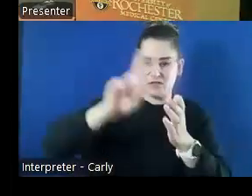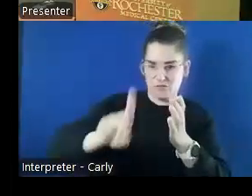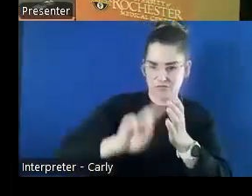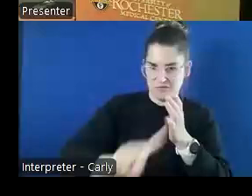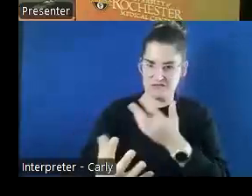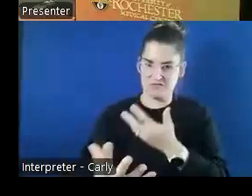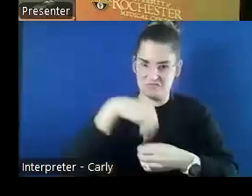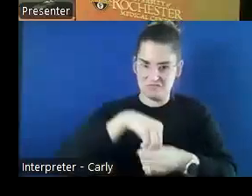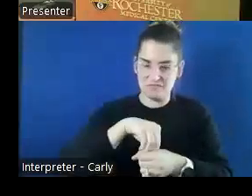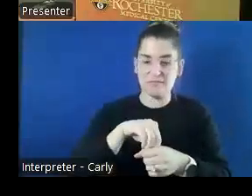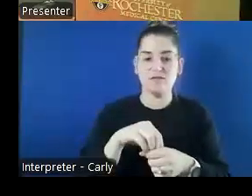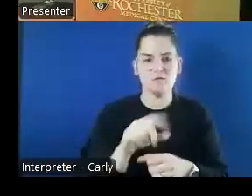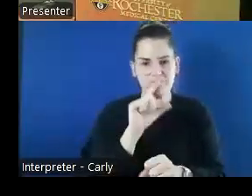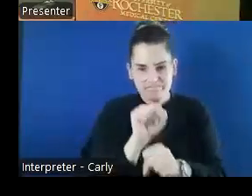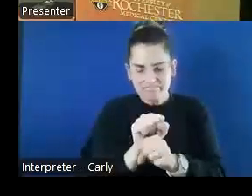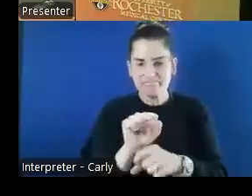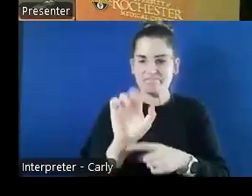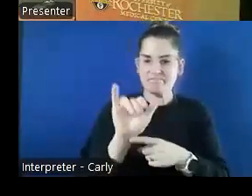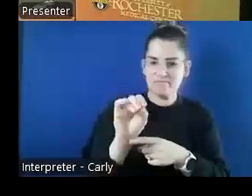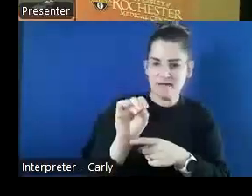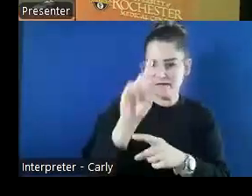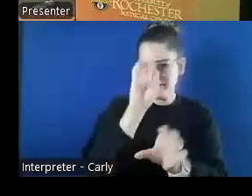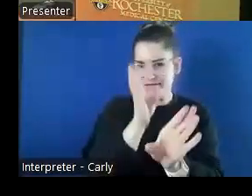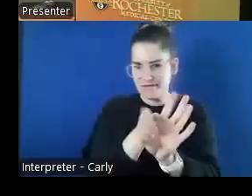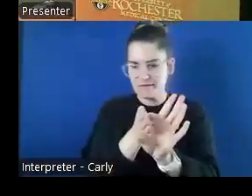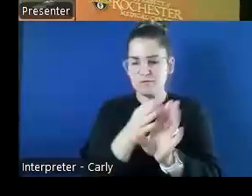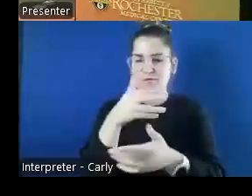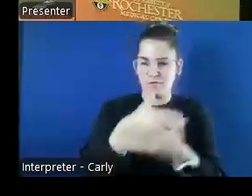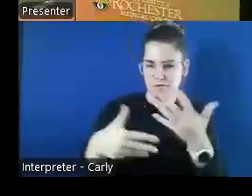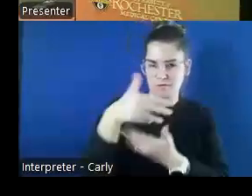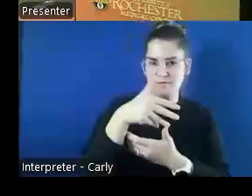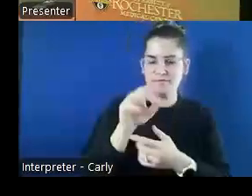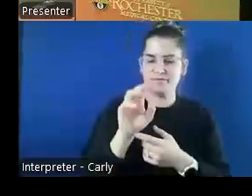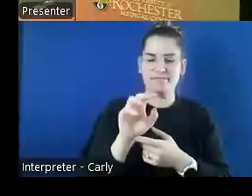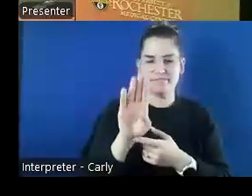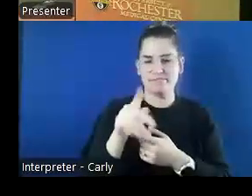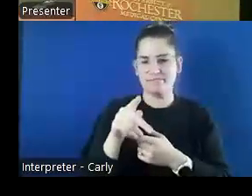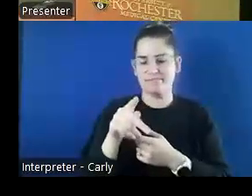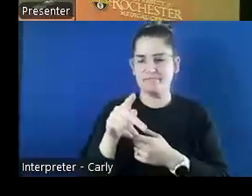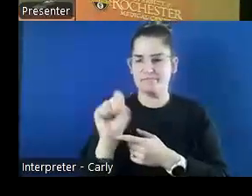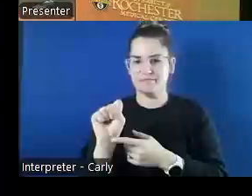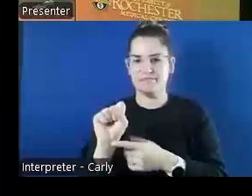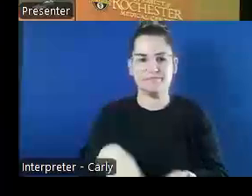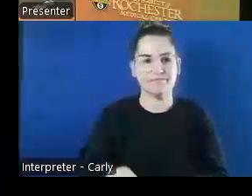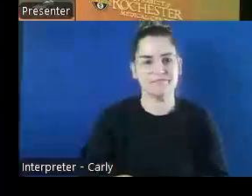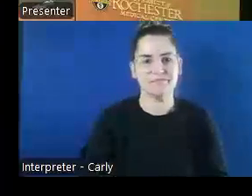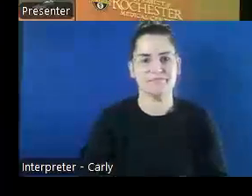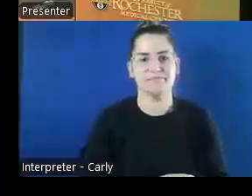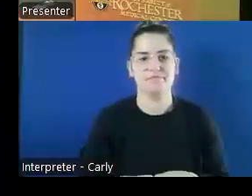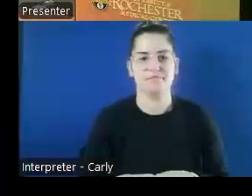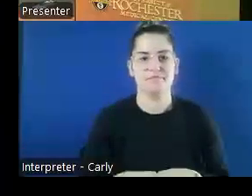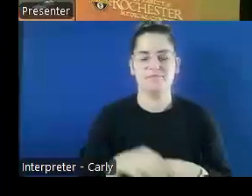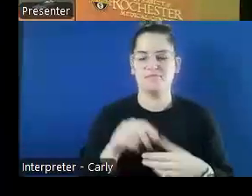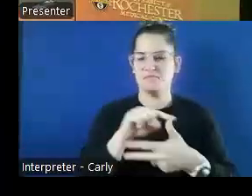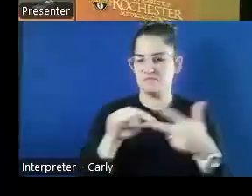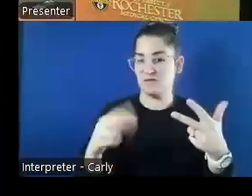biopsychosocial um these as a reminder are three venues where we treat patients um so we have the